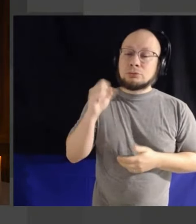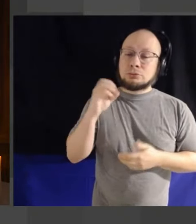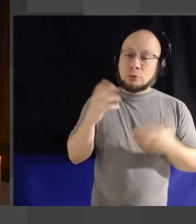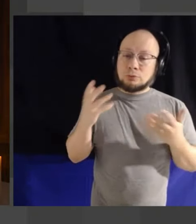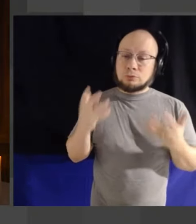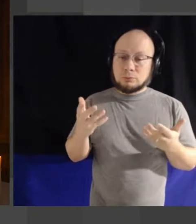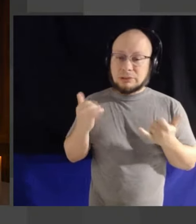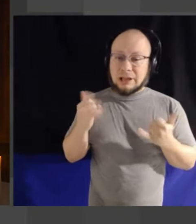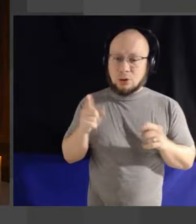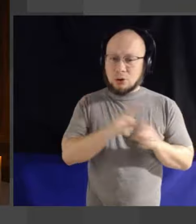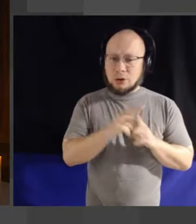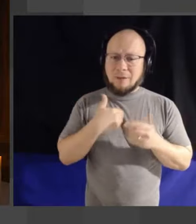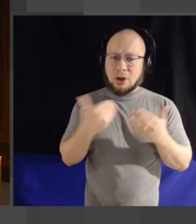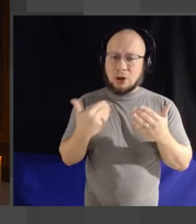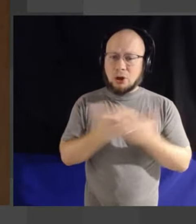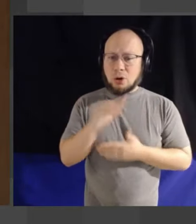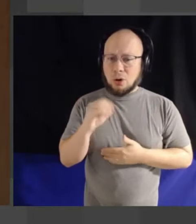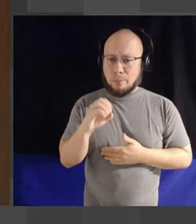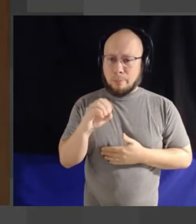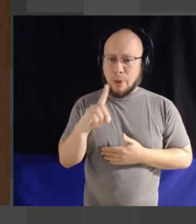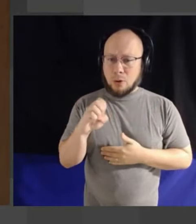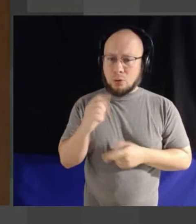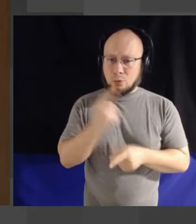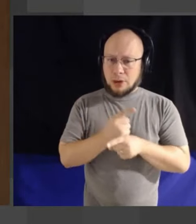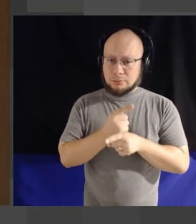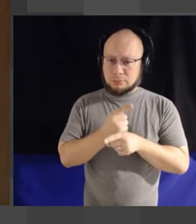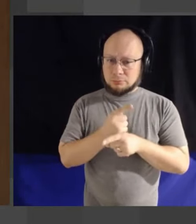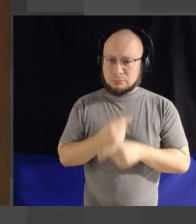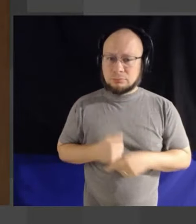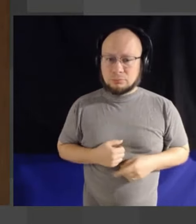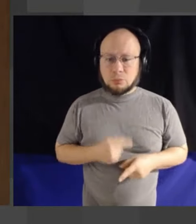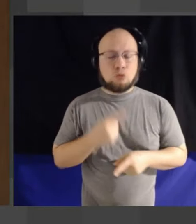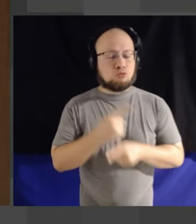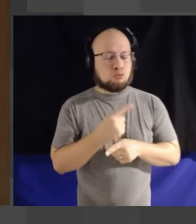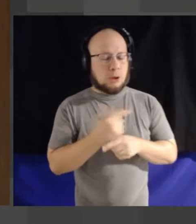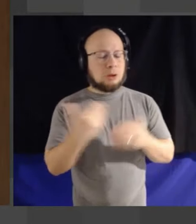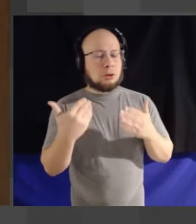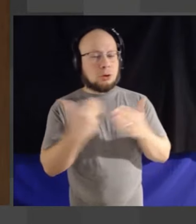SO WITH ALL OF THIS YOU ALSO HAVE A NEW GAME MODE COMING.